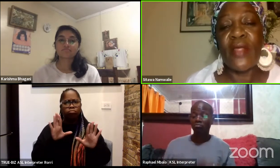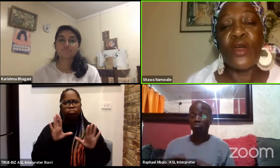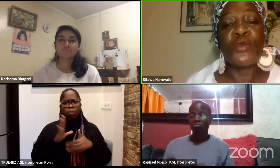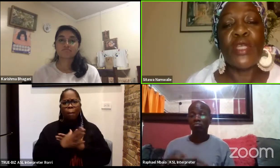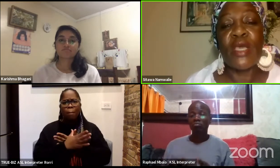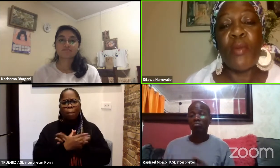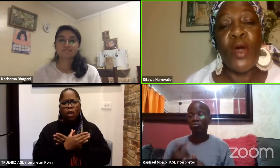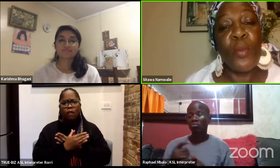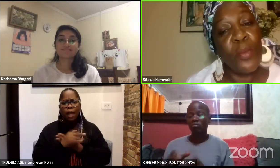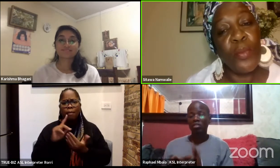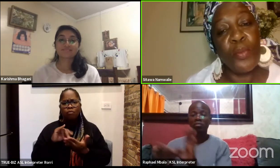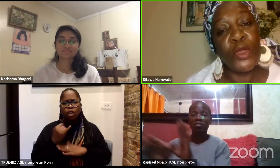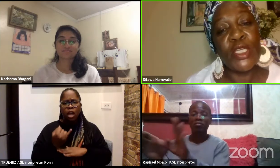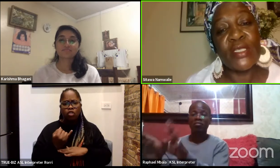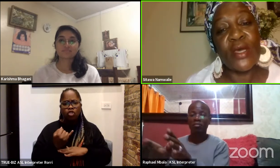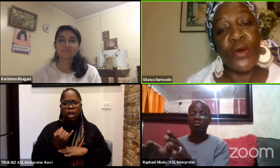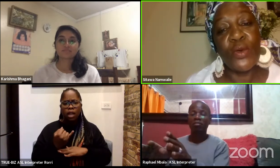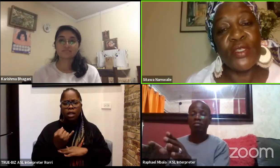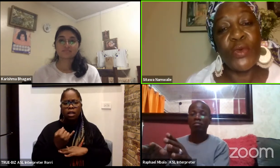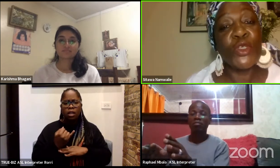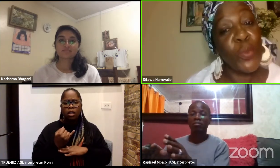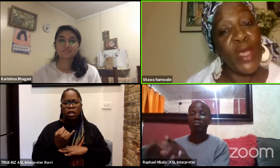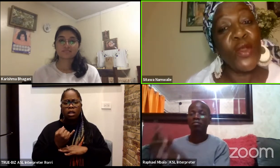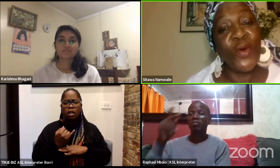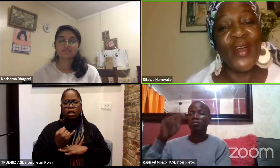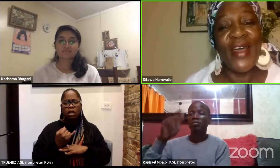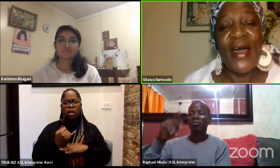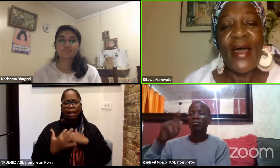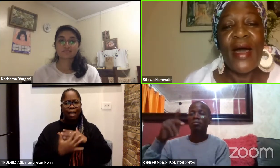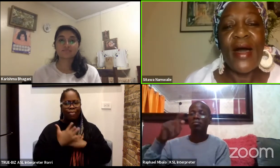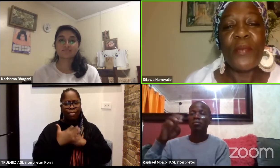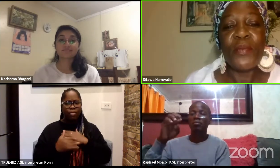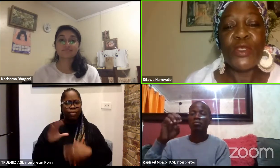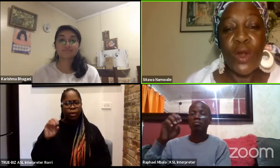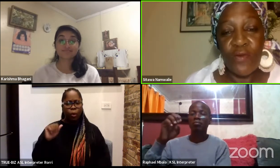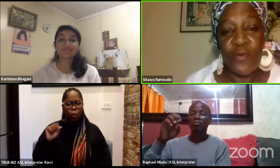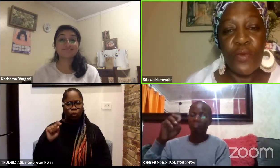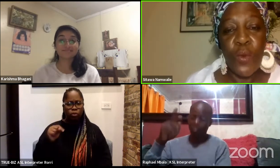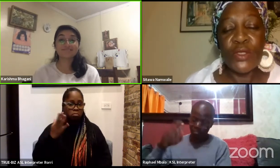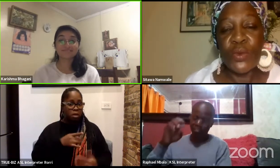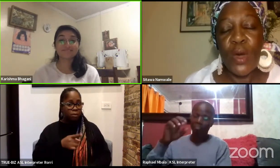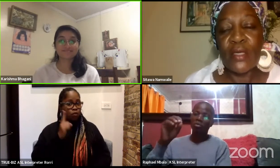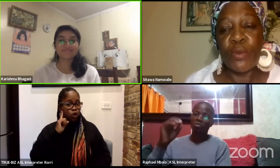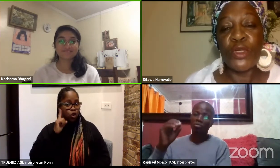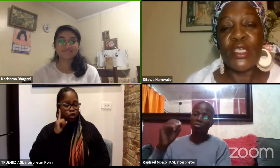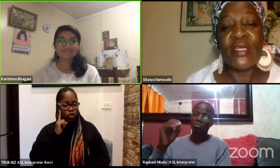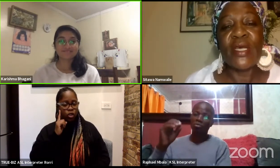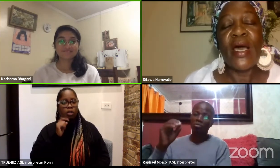at the Coast the Kipepeo Project at the Coast, which you may know is one of the ones I supported.